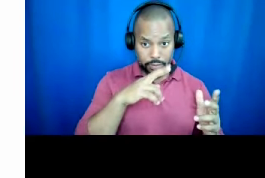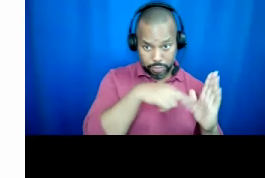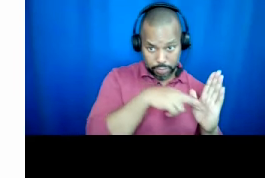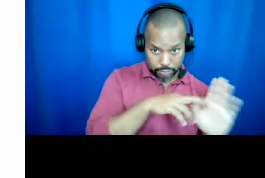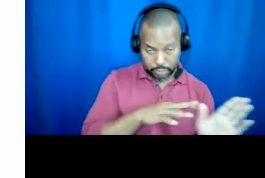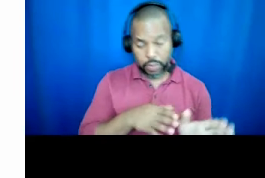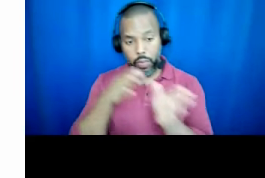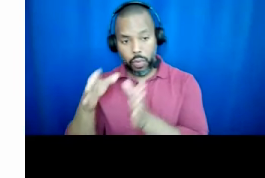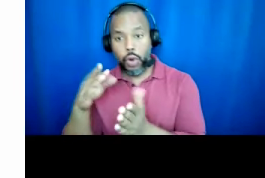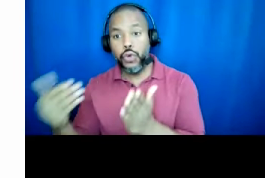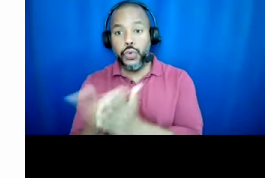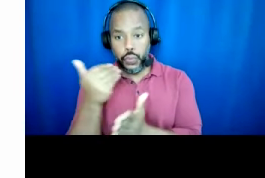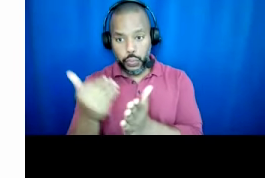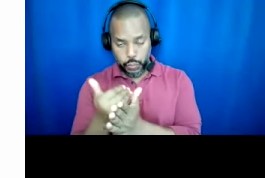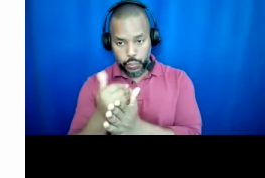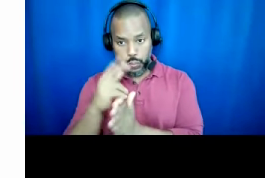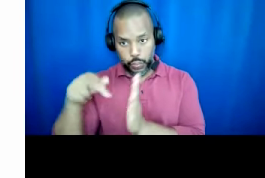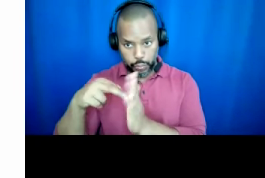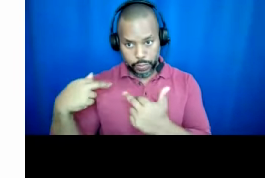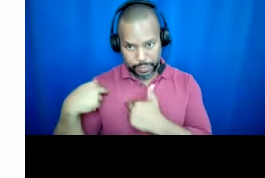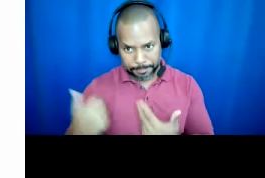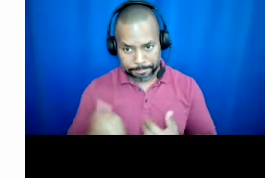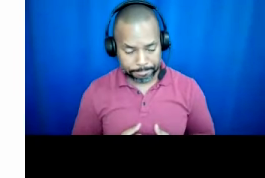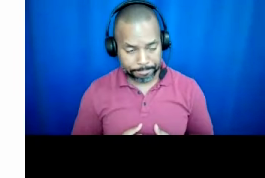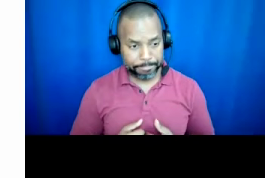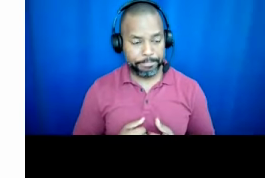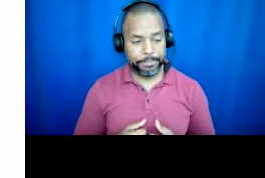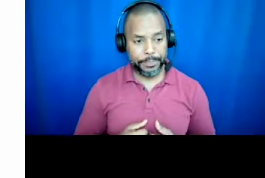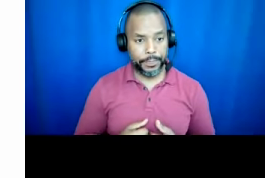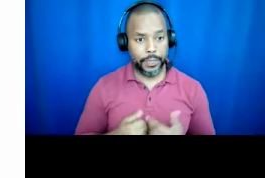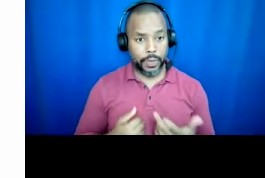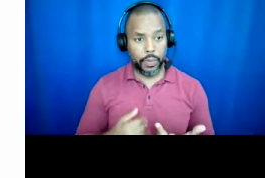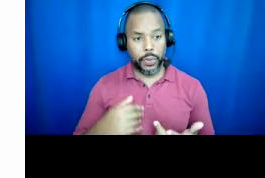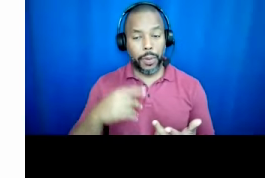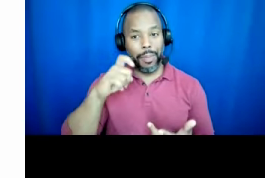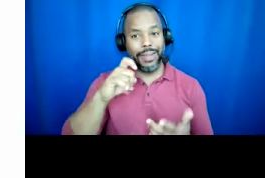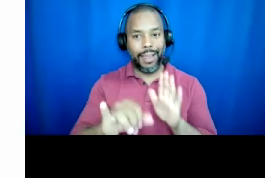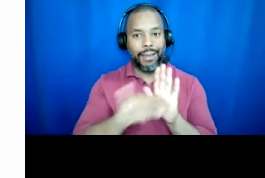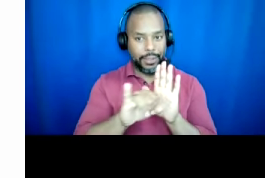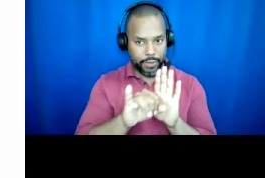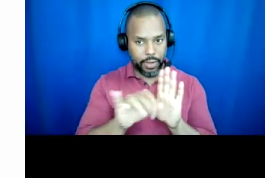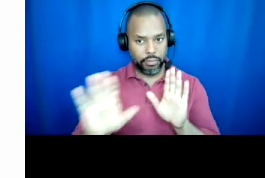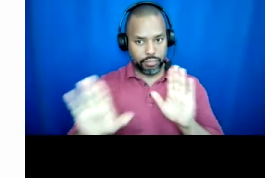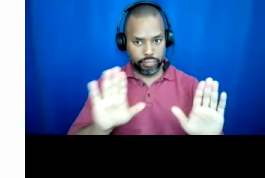So, the human resources request for faculty is going to identify and differentiate those.